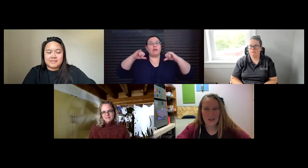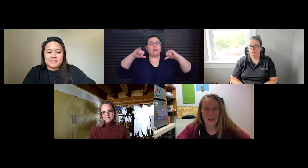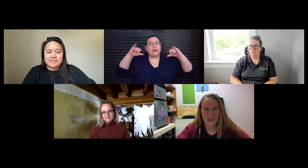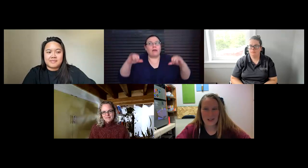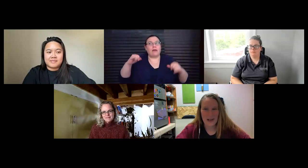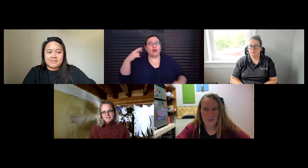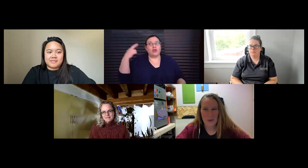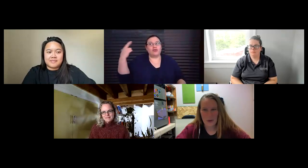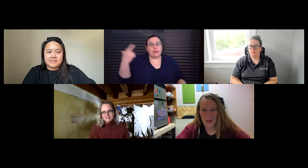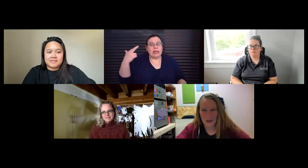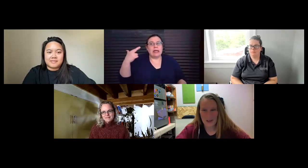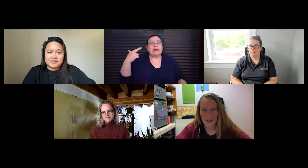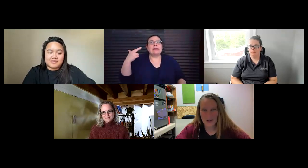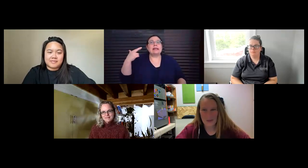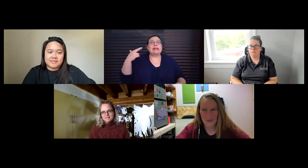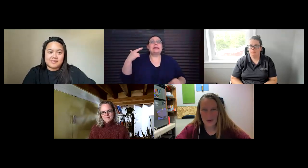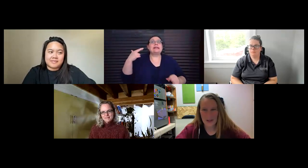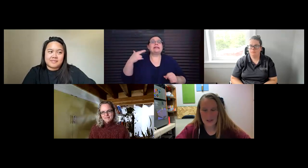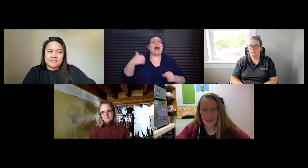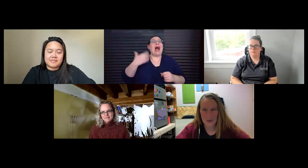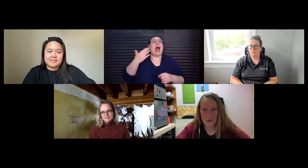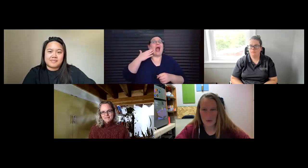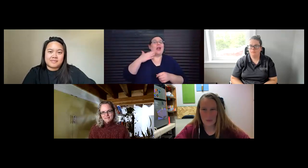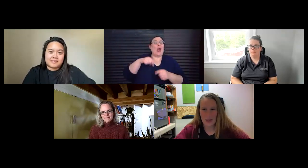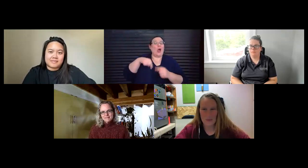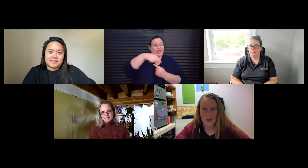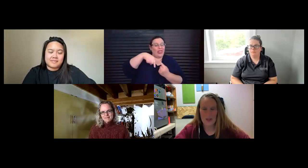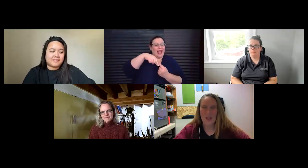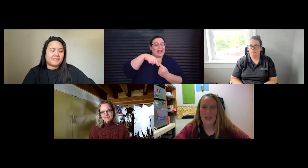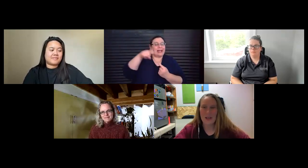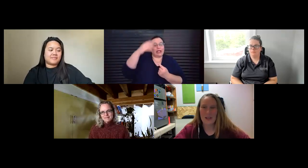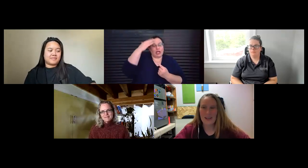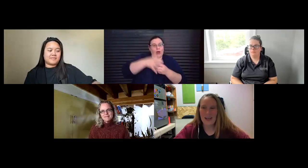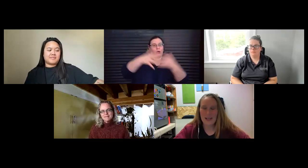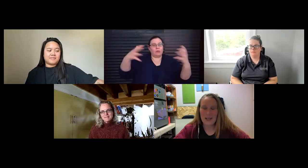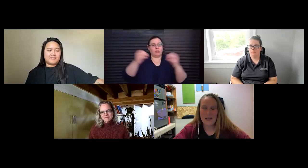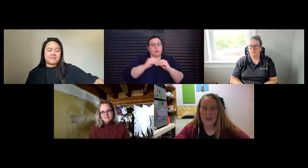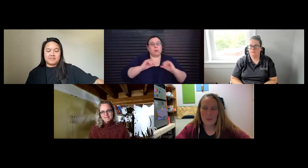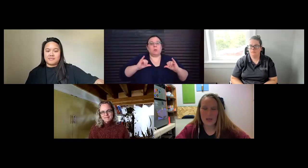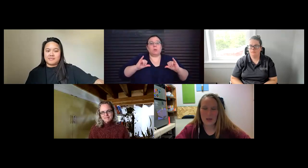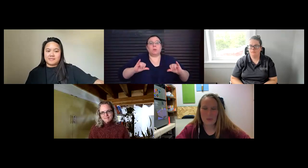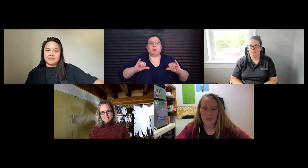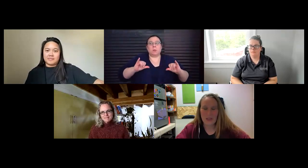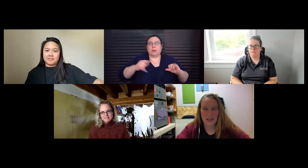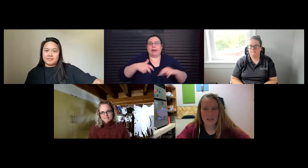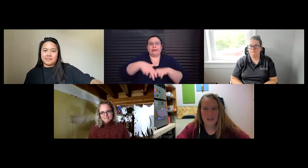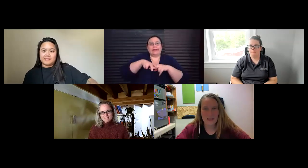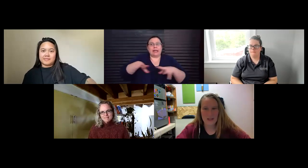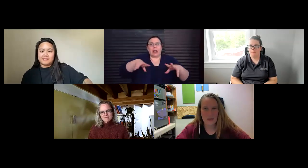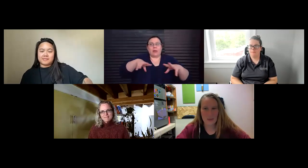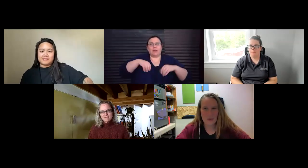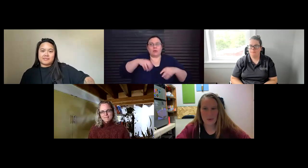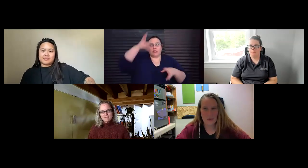learn a lot more and I need to absorb as much as I can and I need to be in a place to absorb